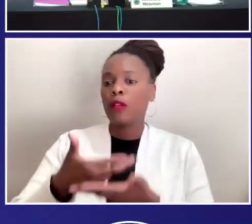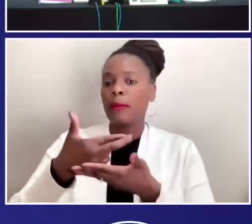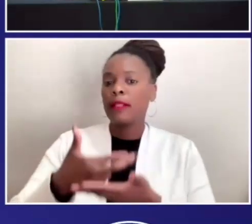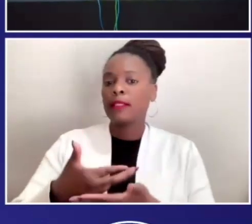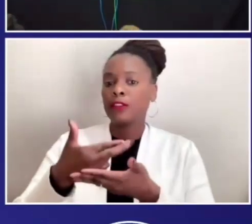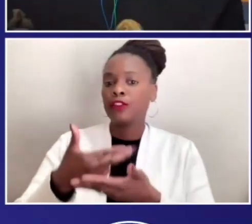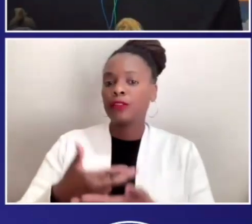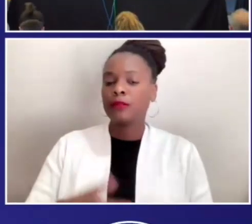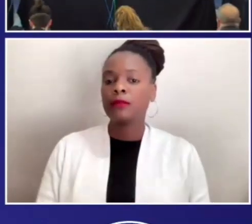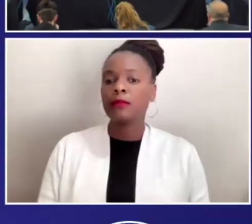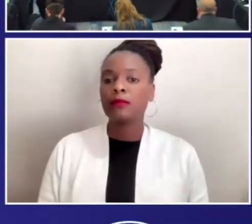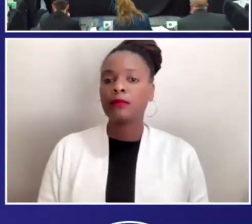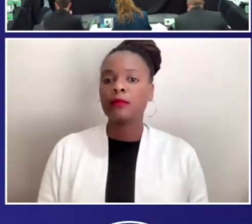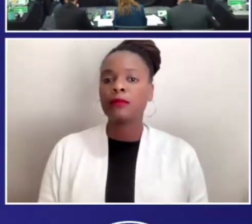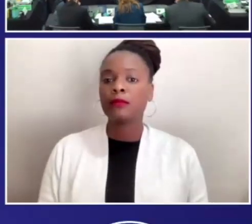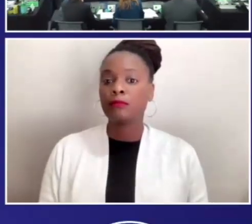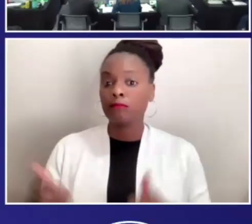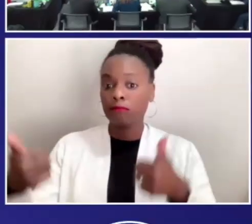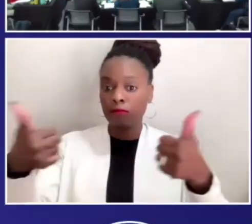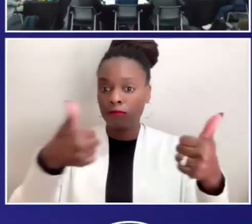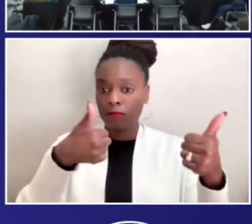If I could see thumbs for that section.